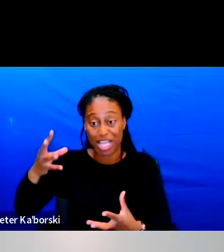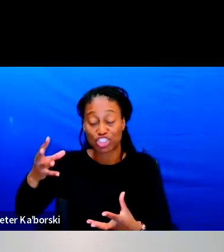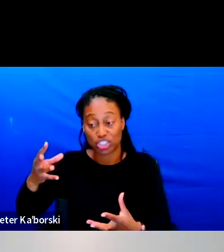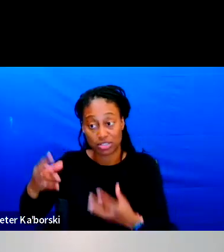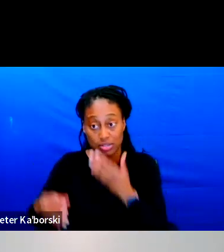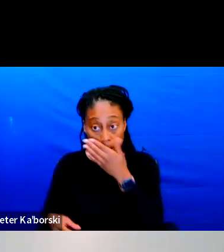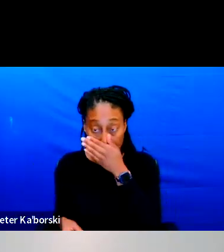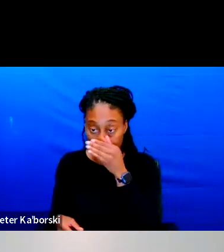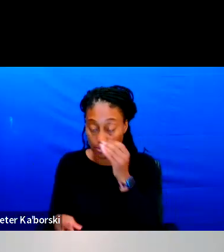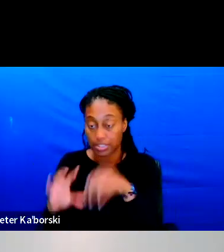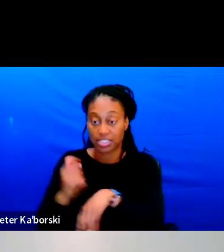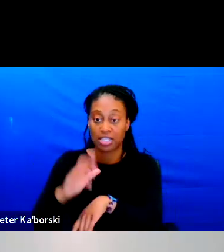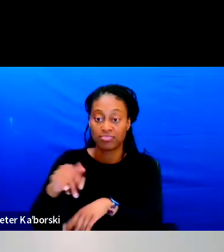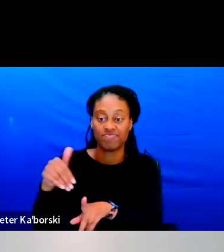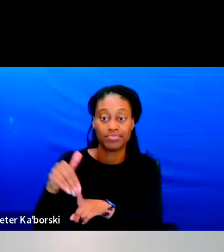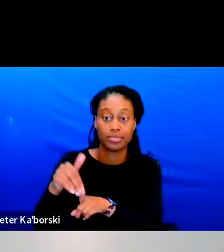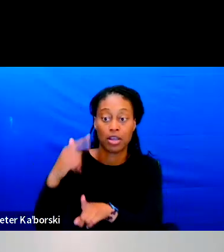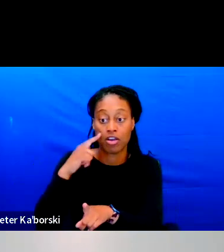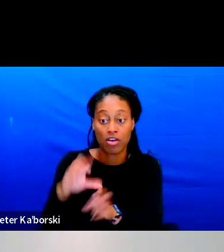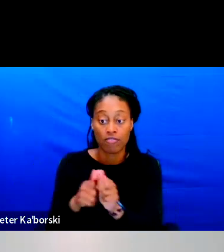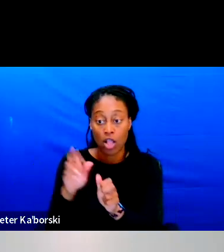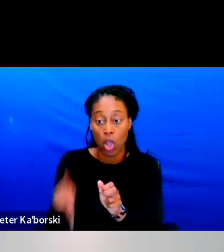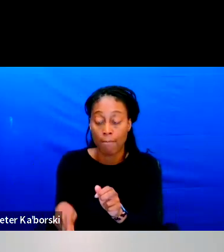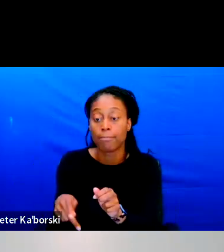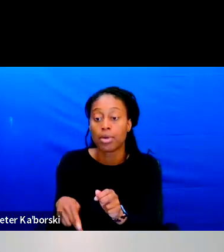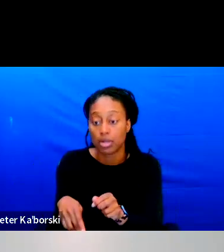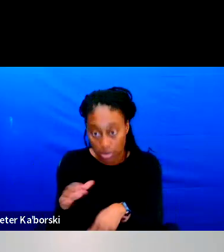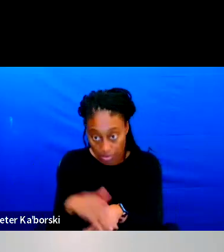Kyle Kleist: she'll set that little reminder to follow up on Kyle Kleist: on the resources